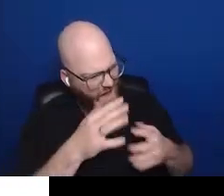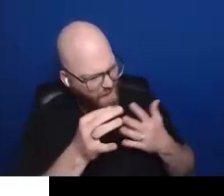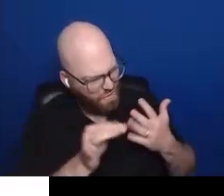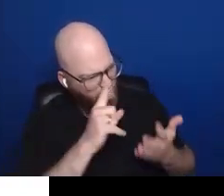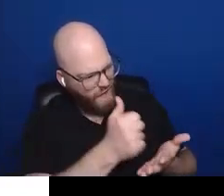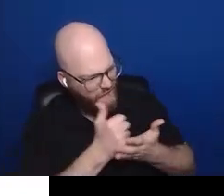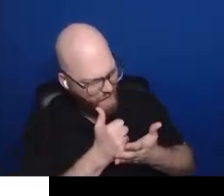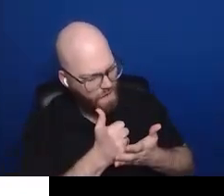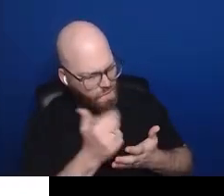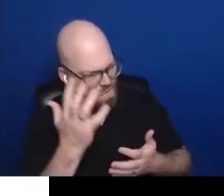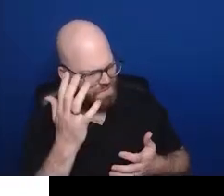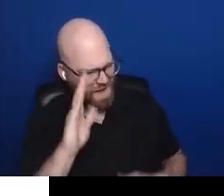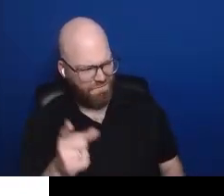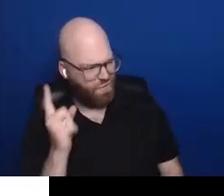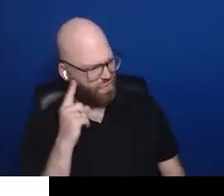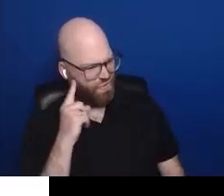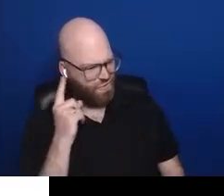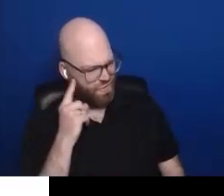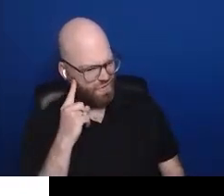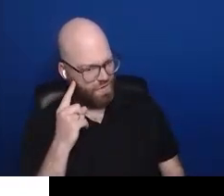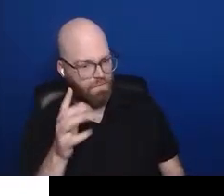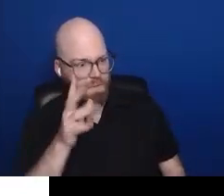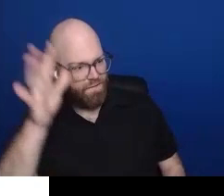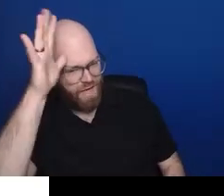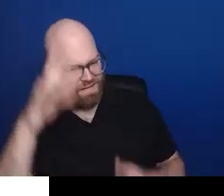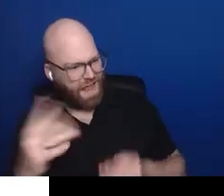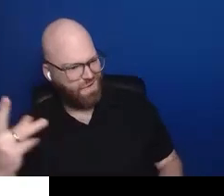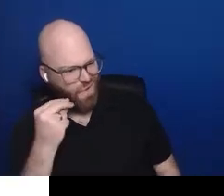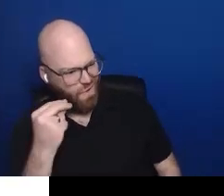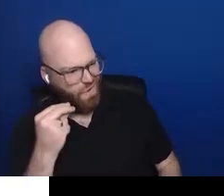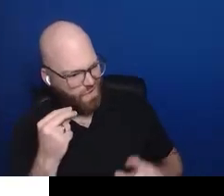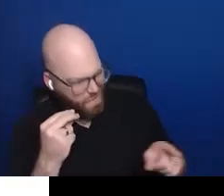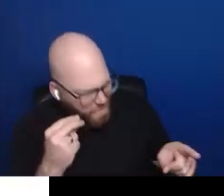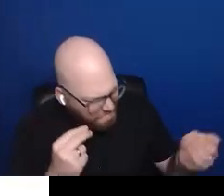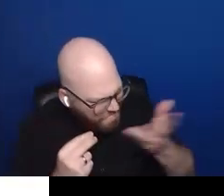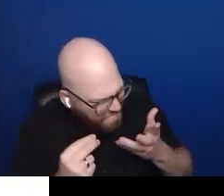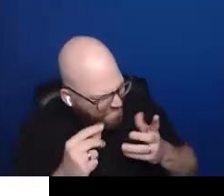they haven't heard before because they relied on their parent. And I do try to, stress to everybody.